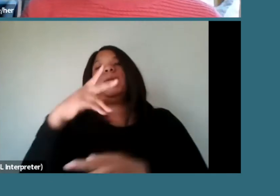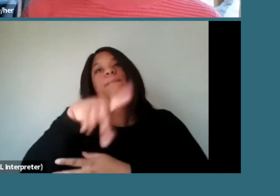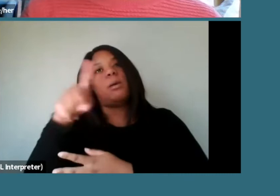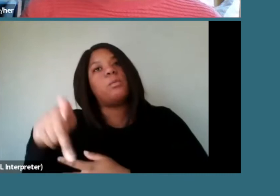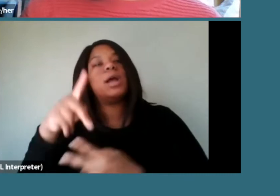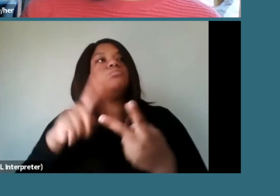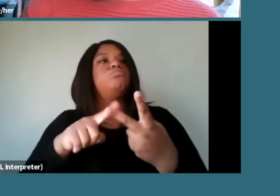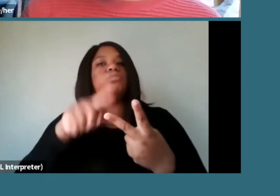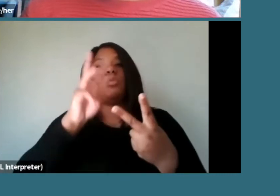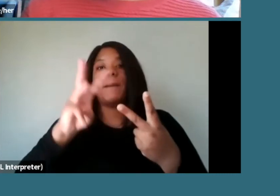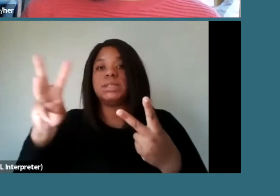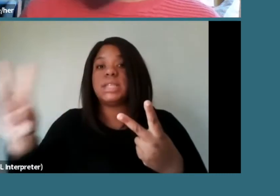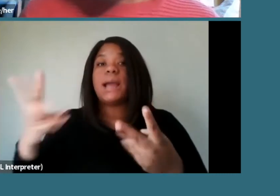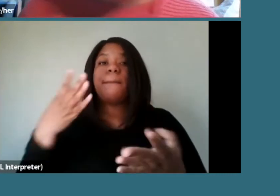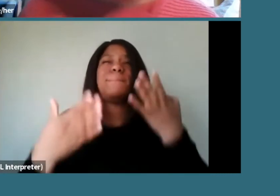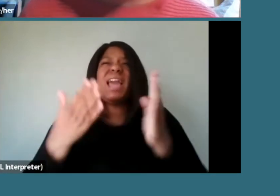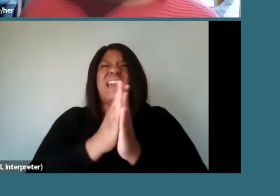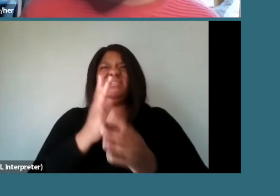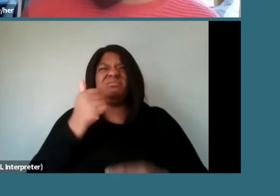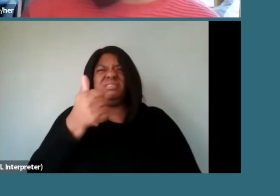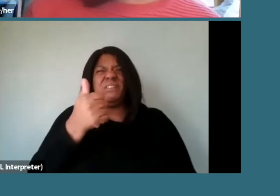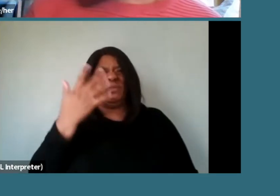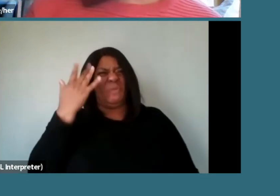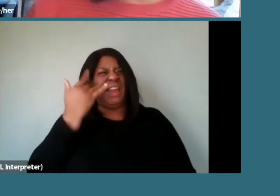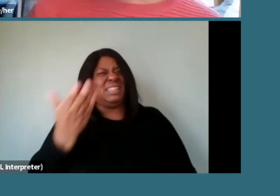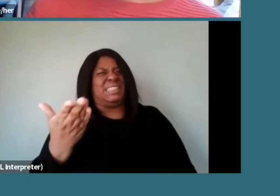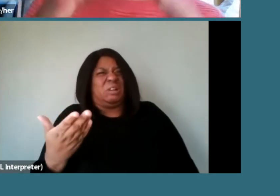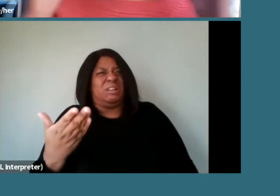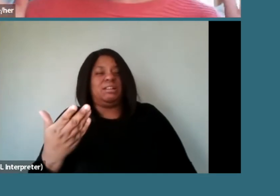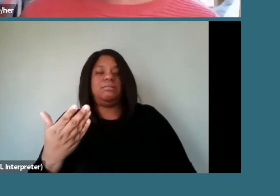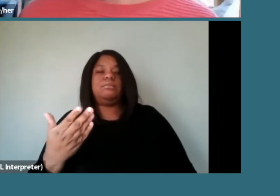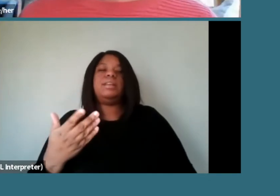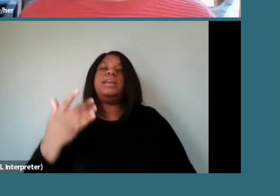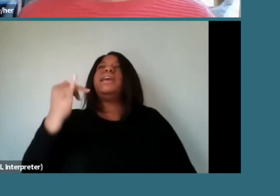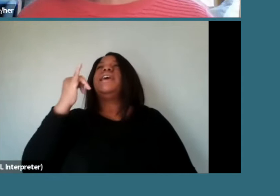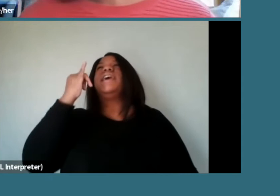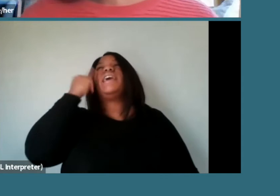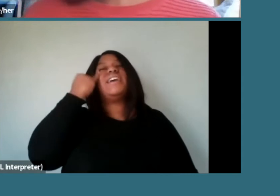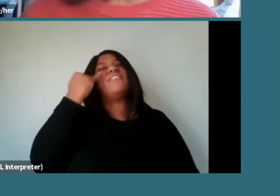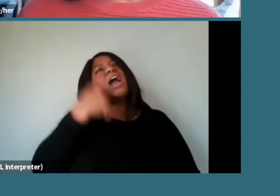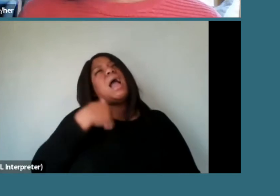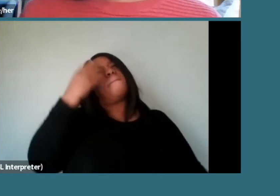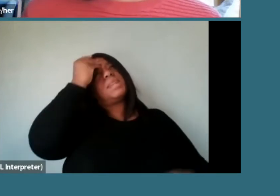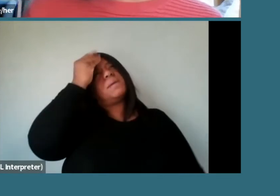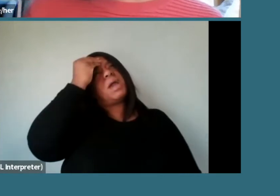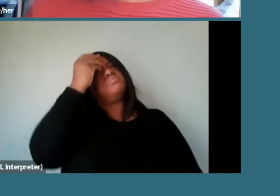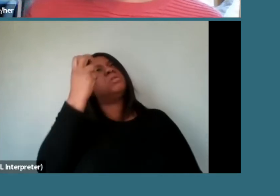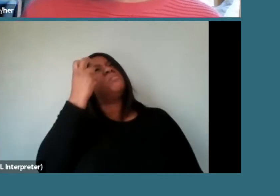And so maybe you want to ask yourself, why is this even here? If I'm thinking about does the blind person need to even have this described